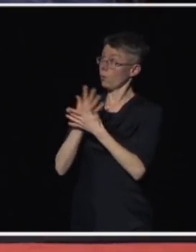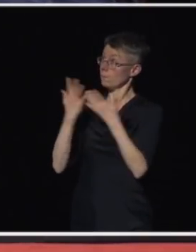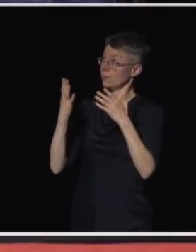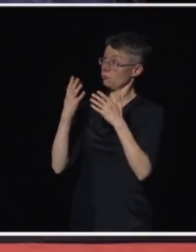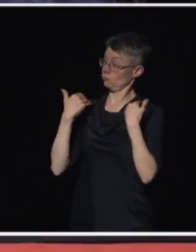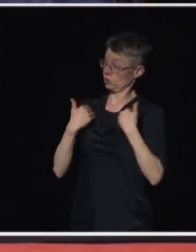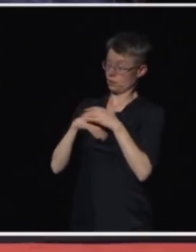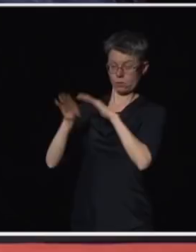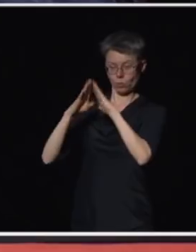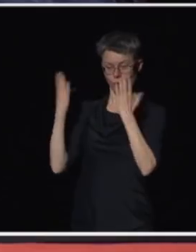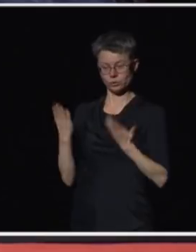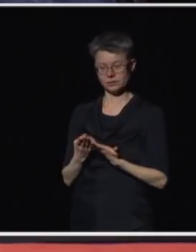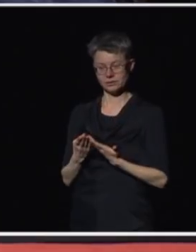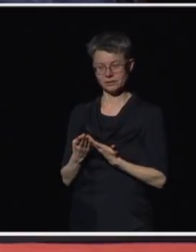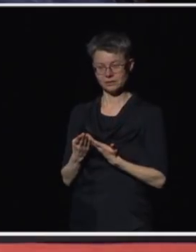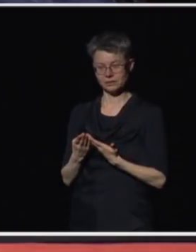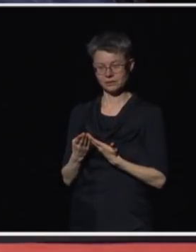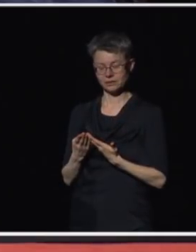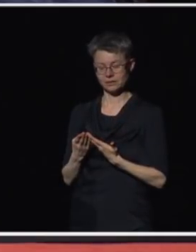And so this was not, you know --